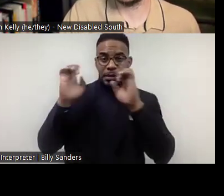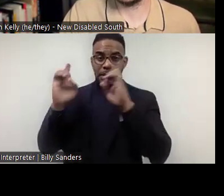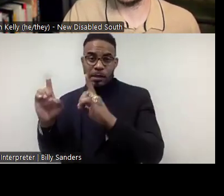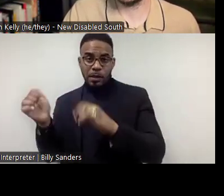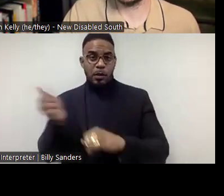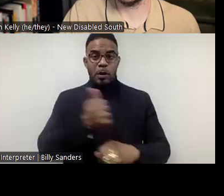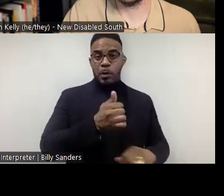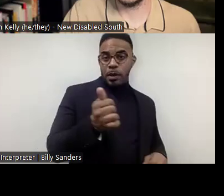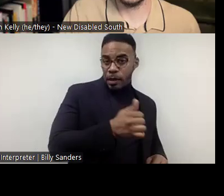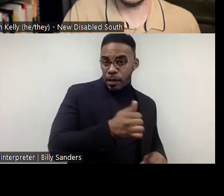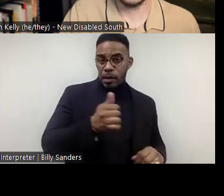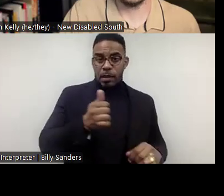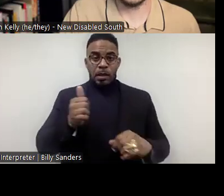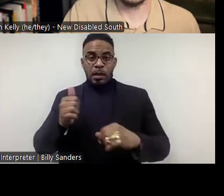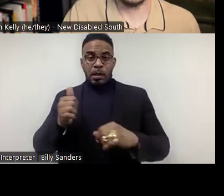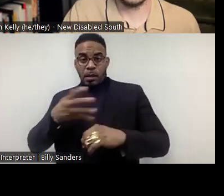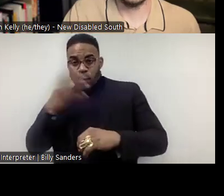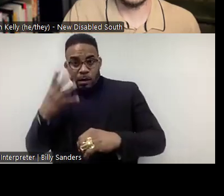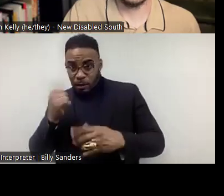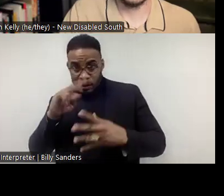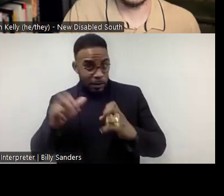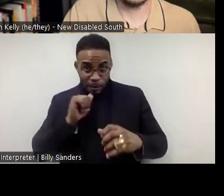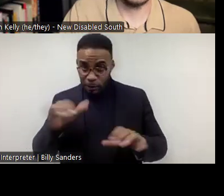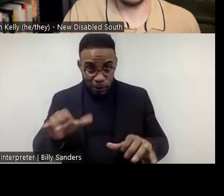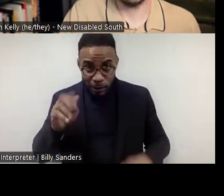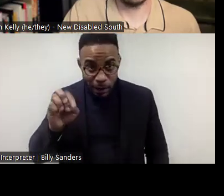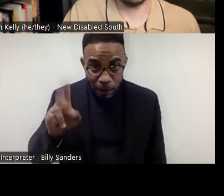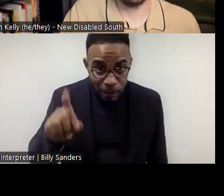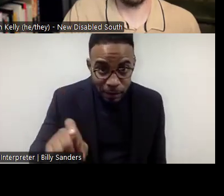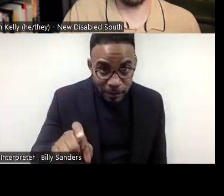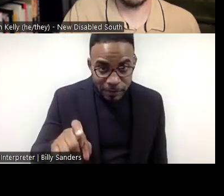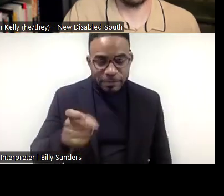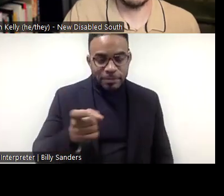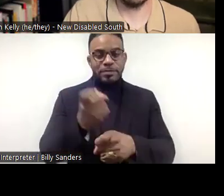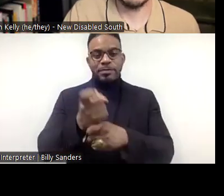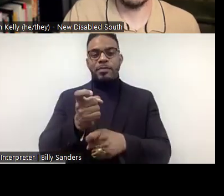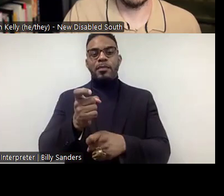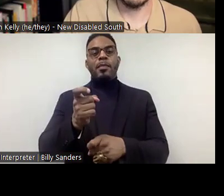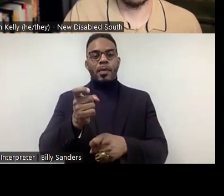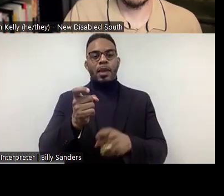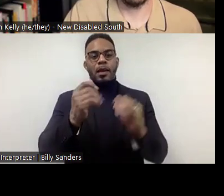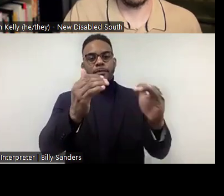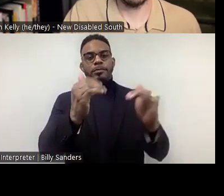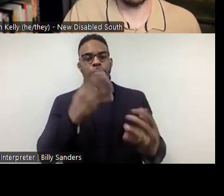based services, housing, economic justice, education, transportation, immigration, is there any issue you don't